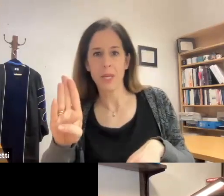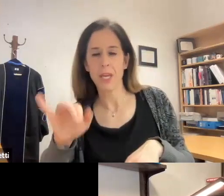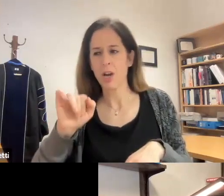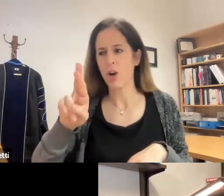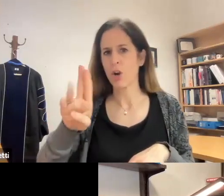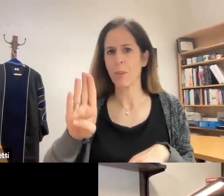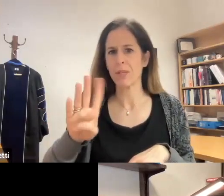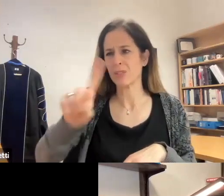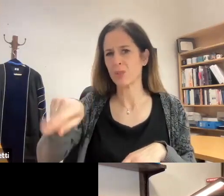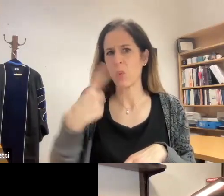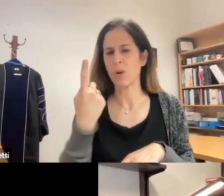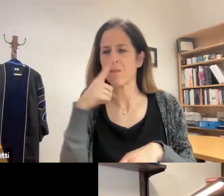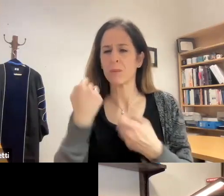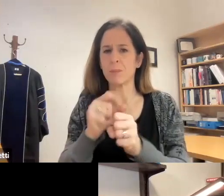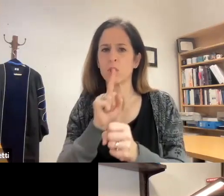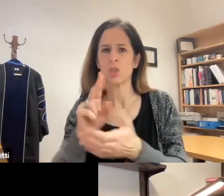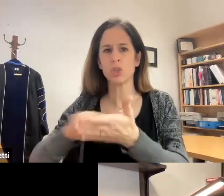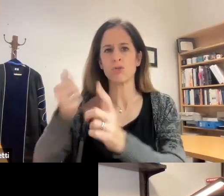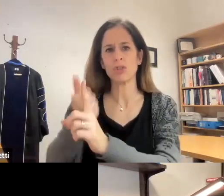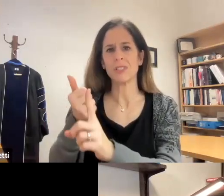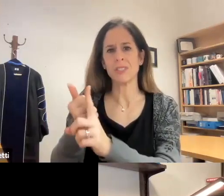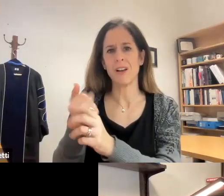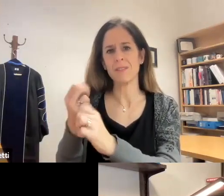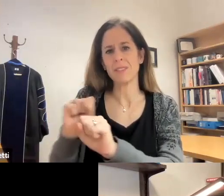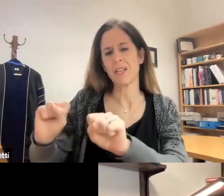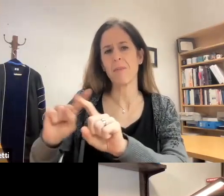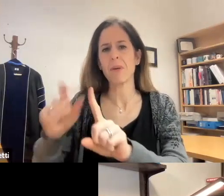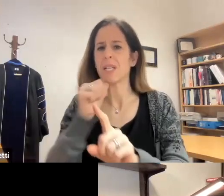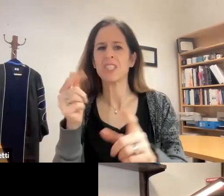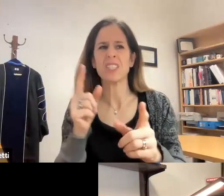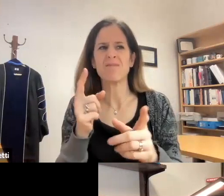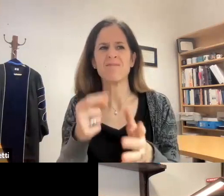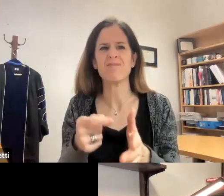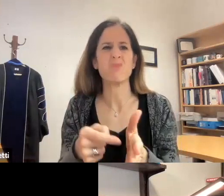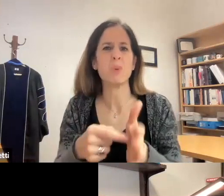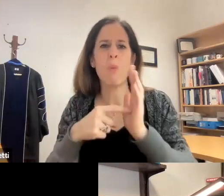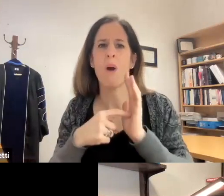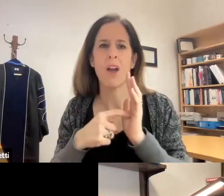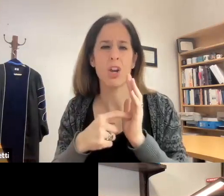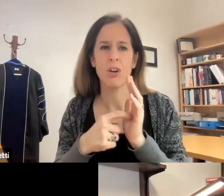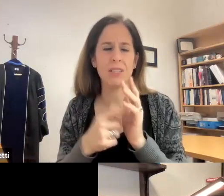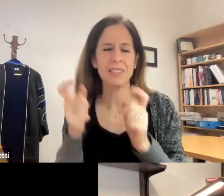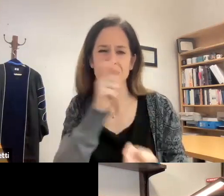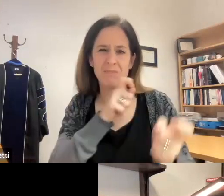method to ensure that we are going toward an anti-racist science, thinking about what processes could be in place in